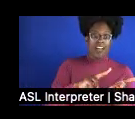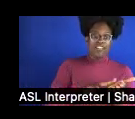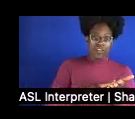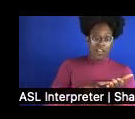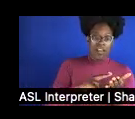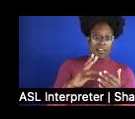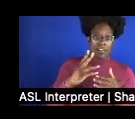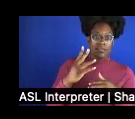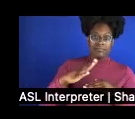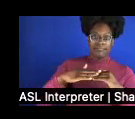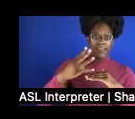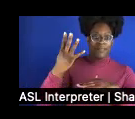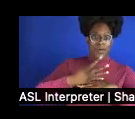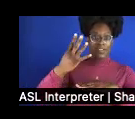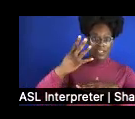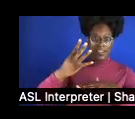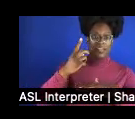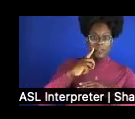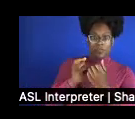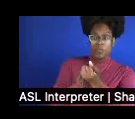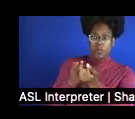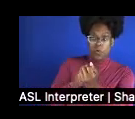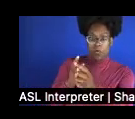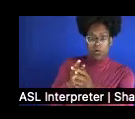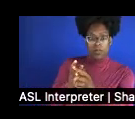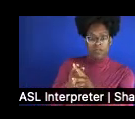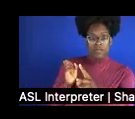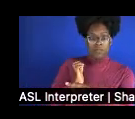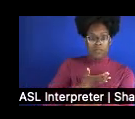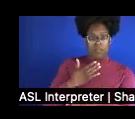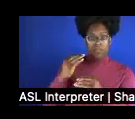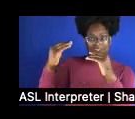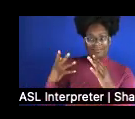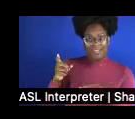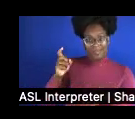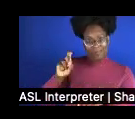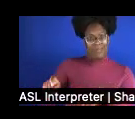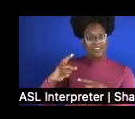that the student uses. These are the courses that students have access to through e-tutoring: